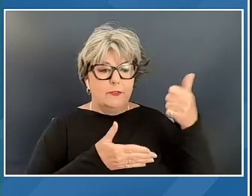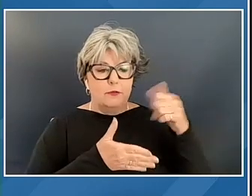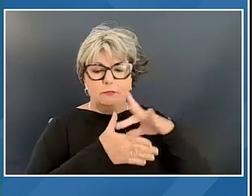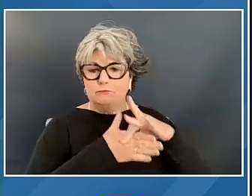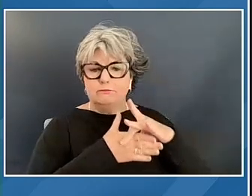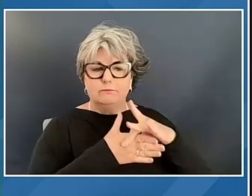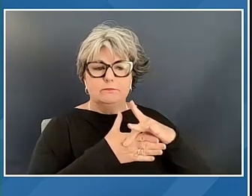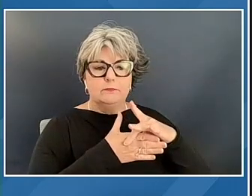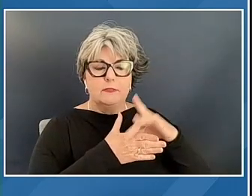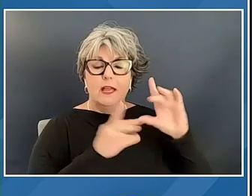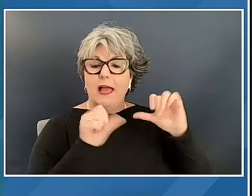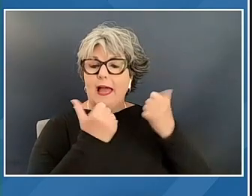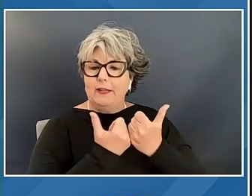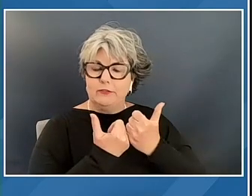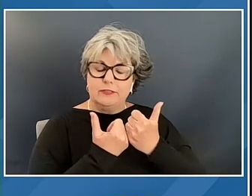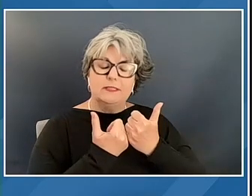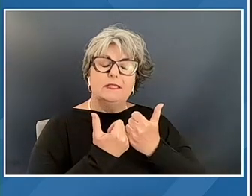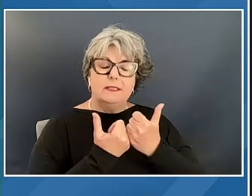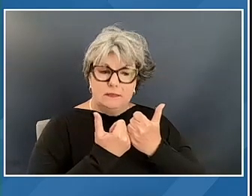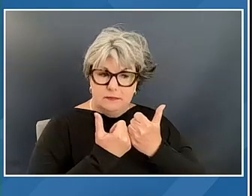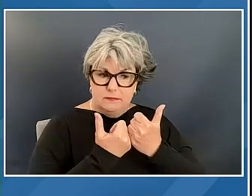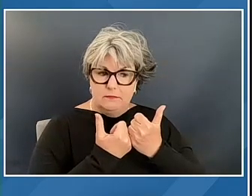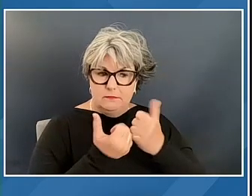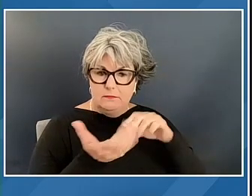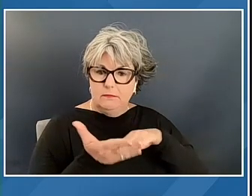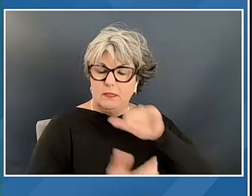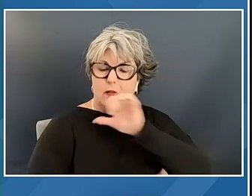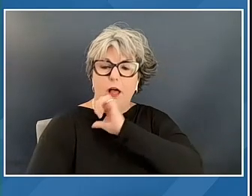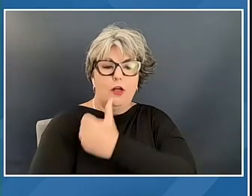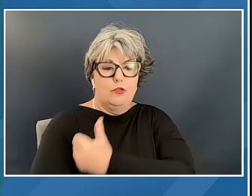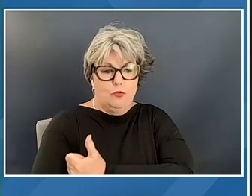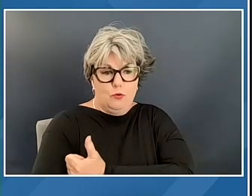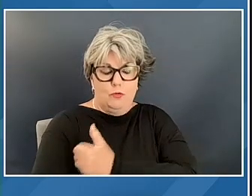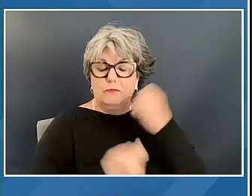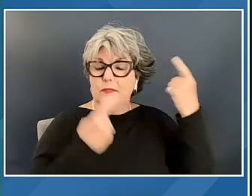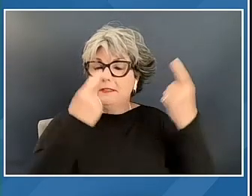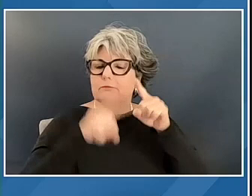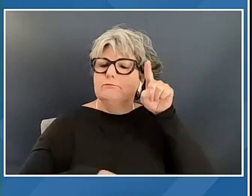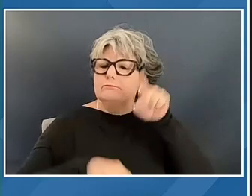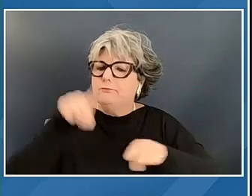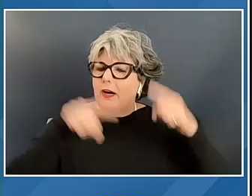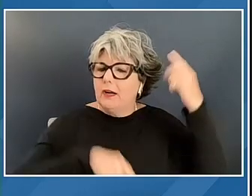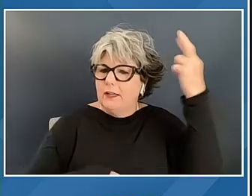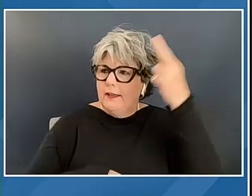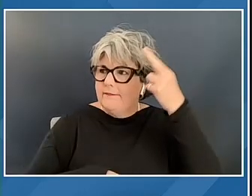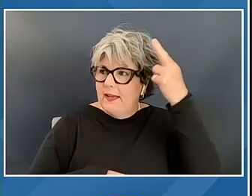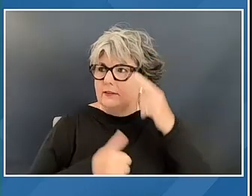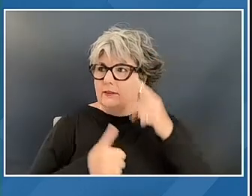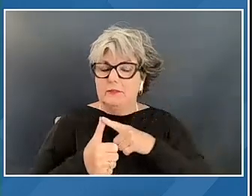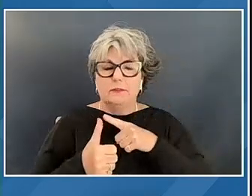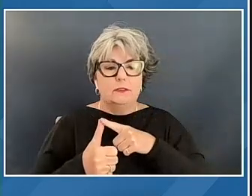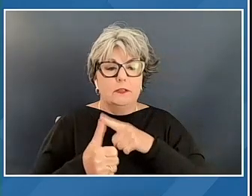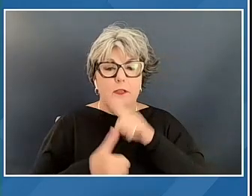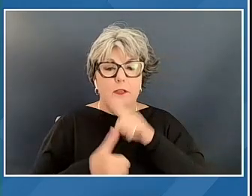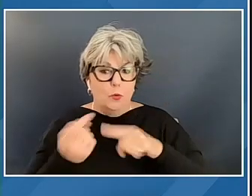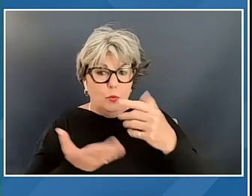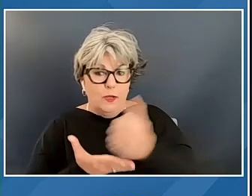looking at waiver authorities consider a variety of factors, including when collection of a claim would defeat the